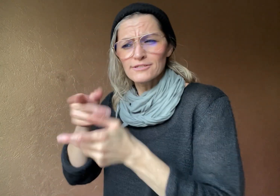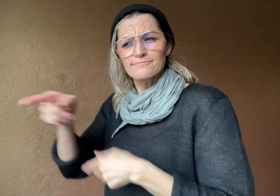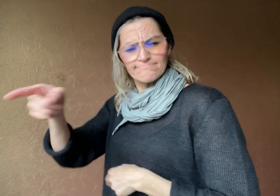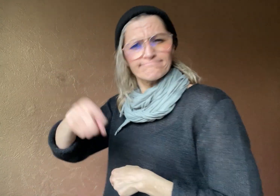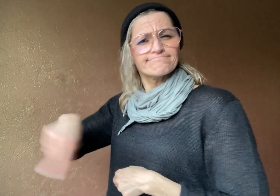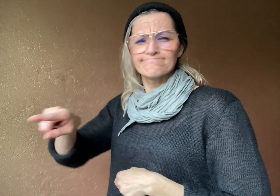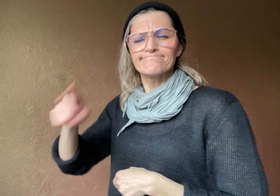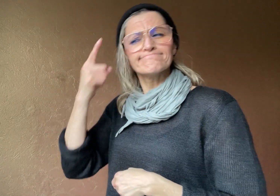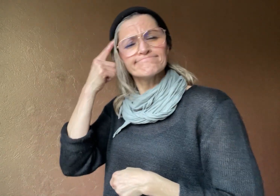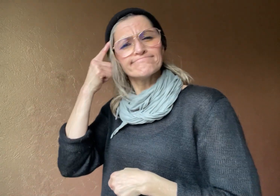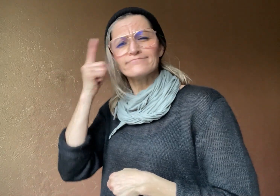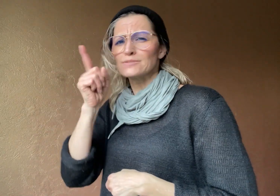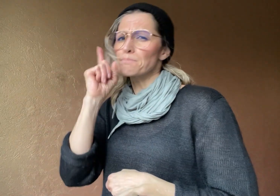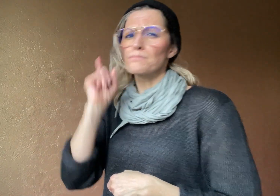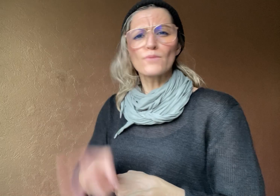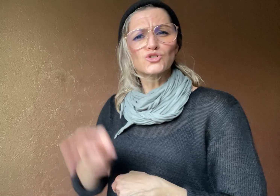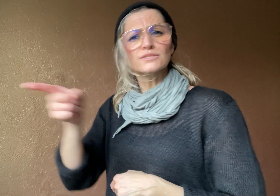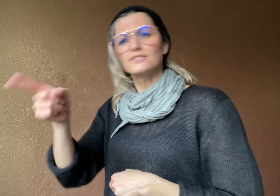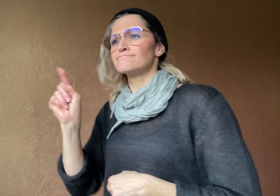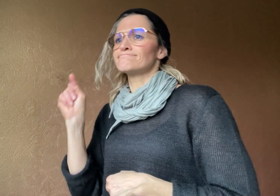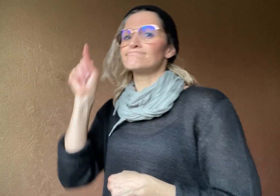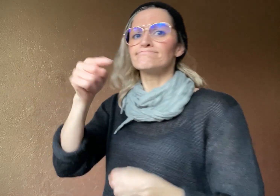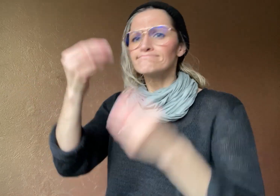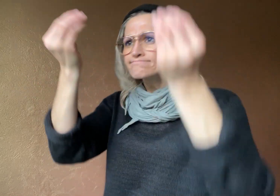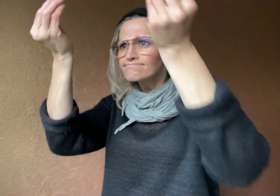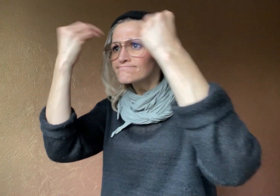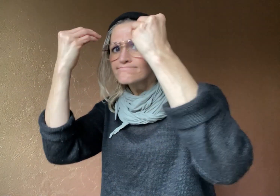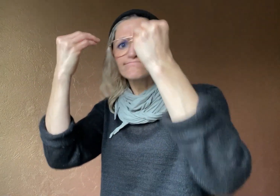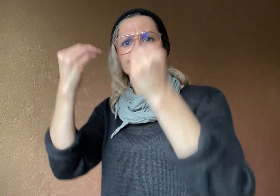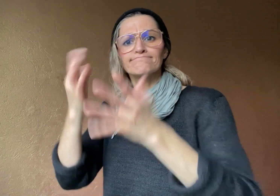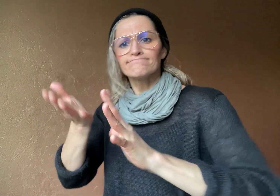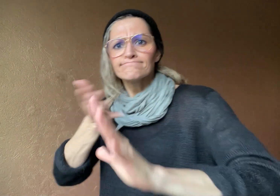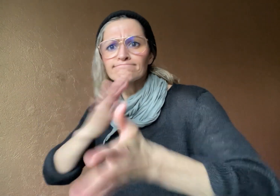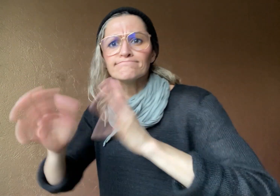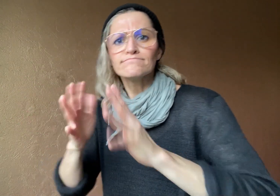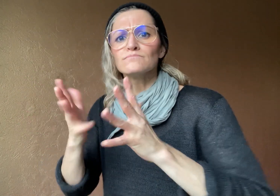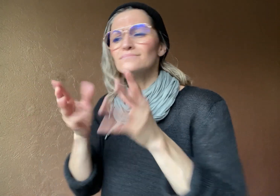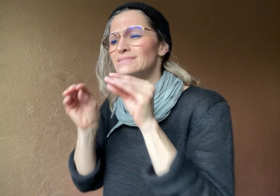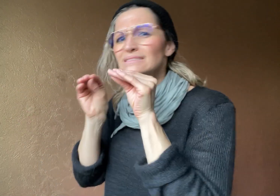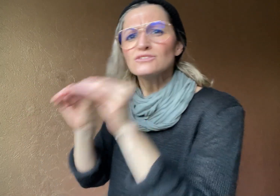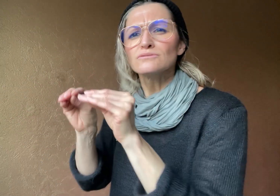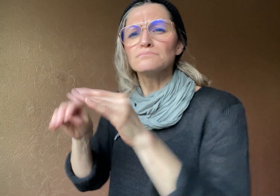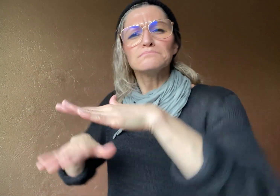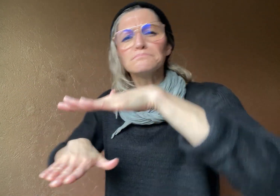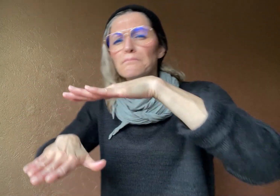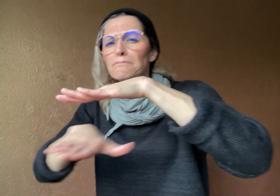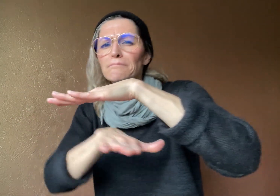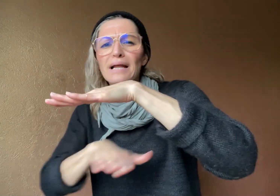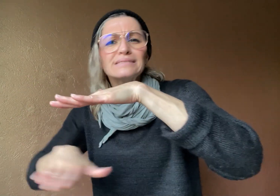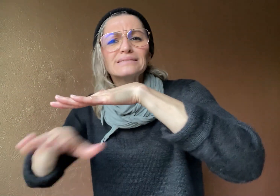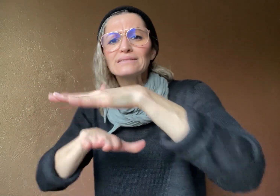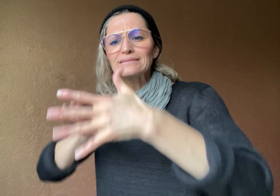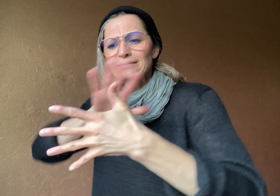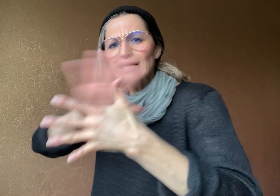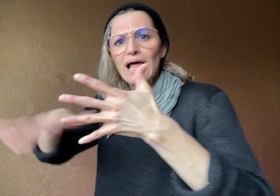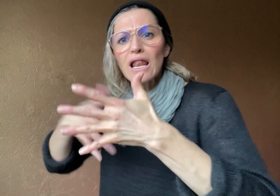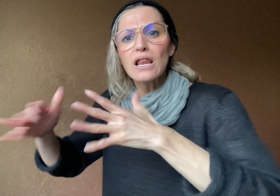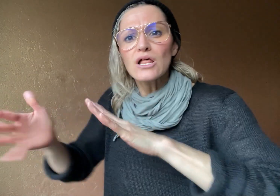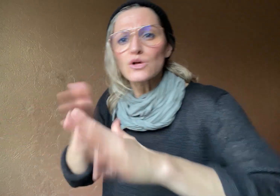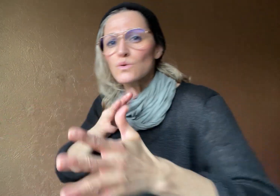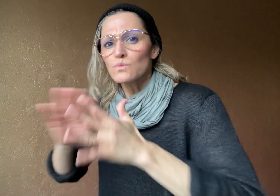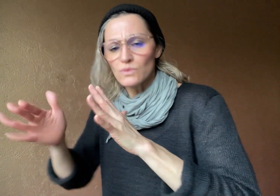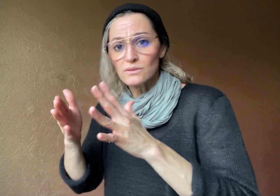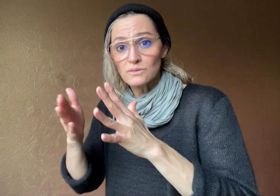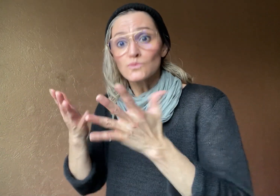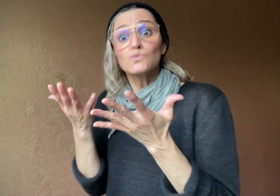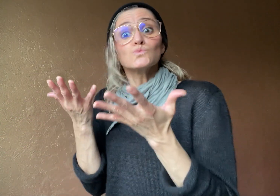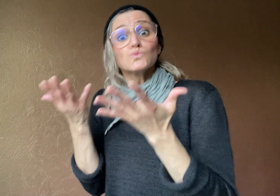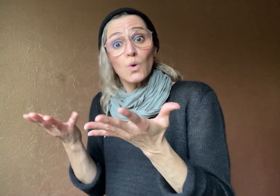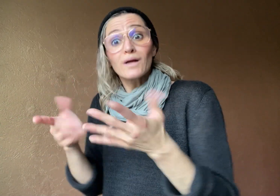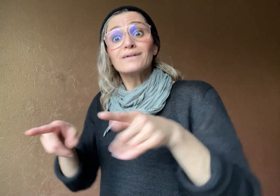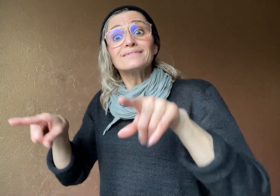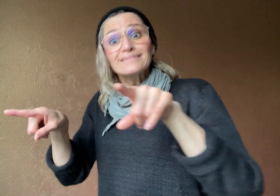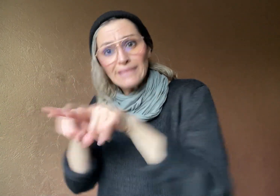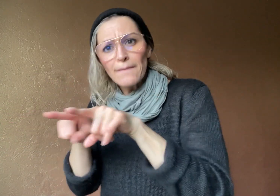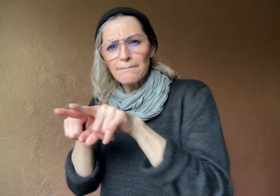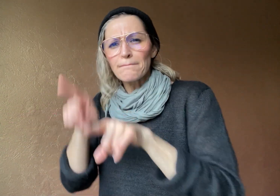professionals should take courses that teach basic sign language as